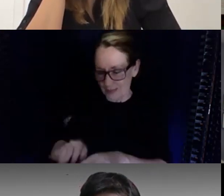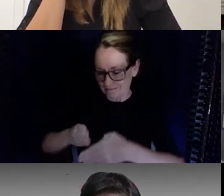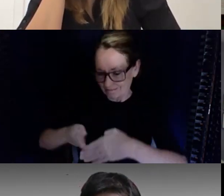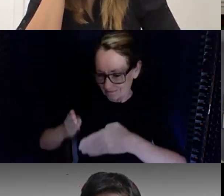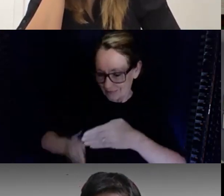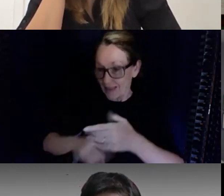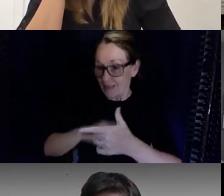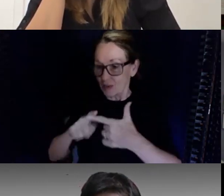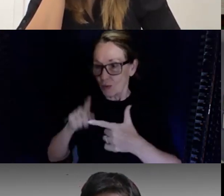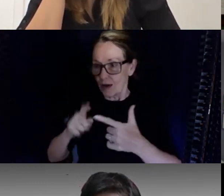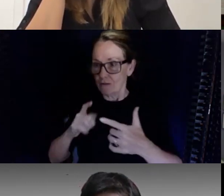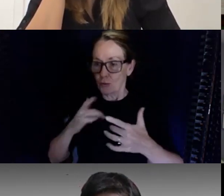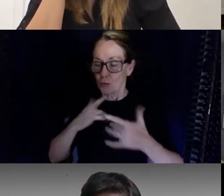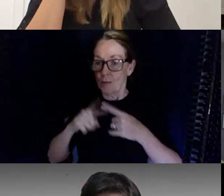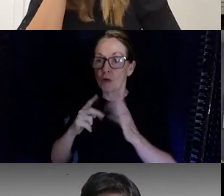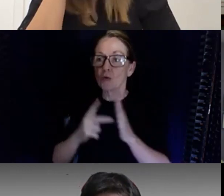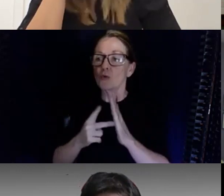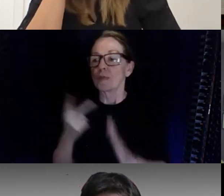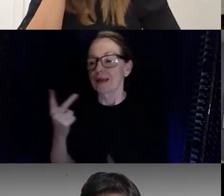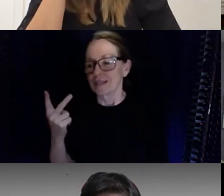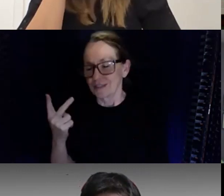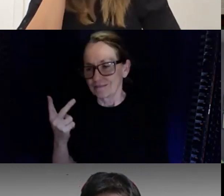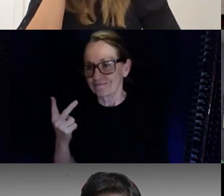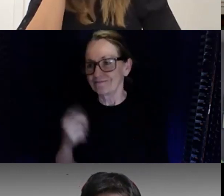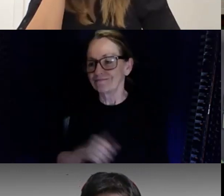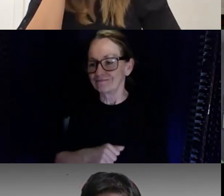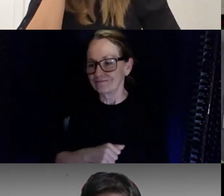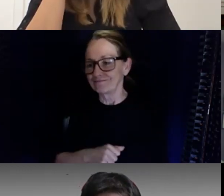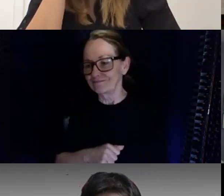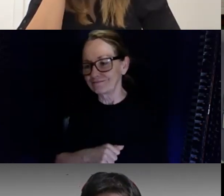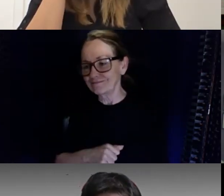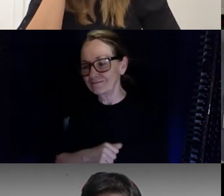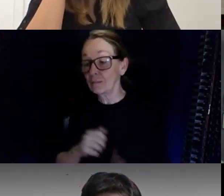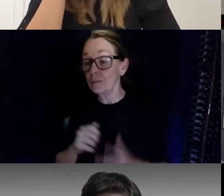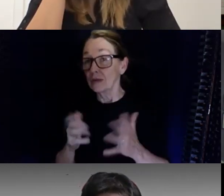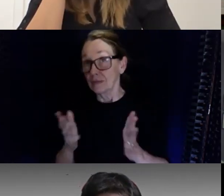SO THE MORE THAT THEY SEE IT, THE MOST LIKELY THEY ARE TO COMPLETE IT.